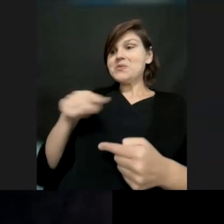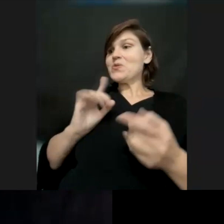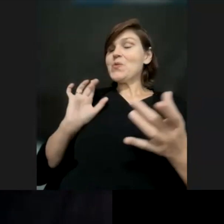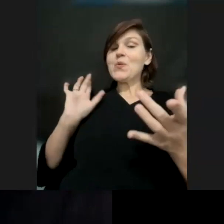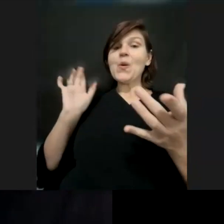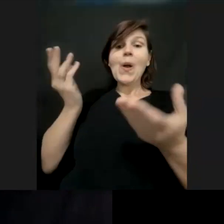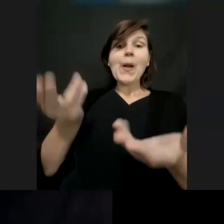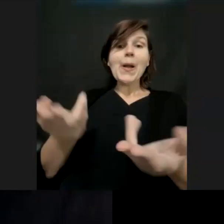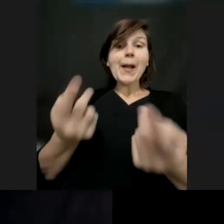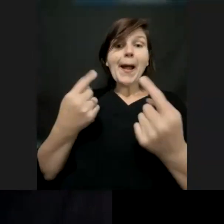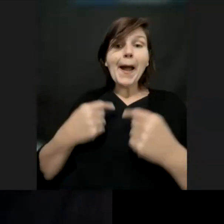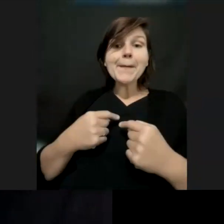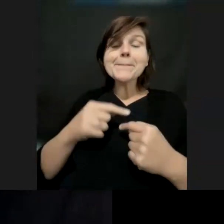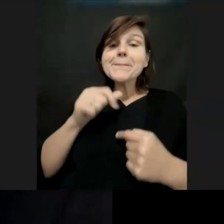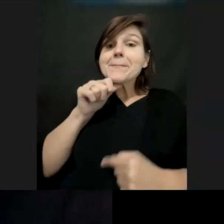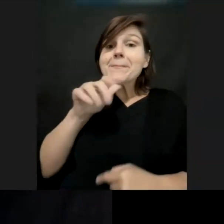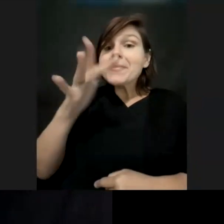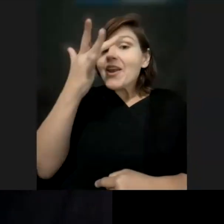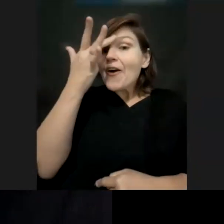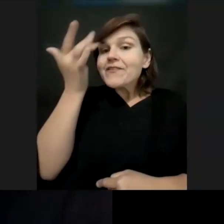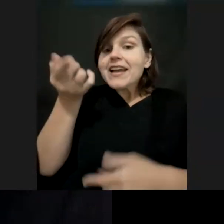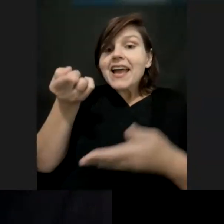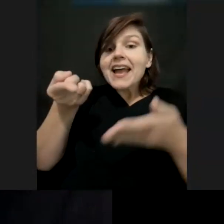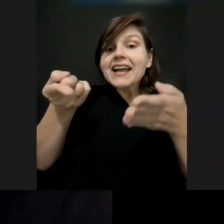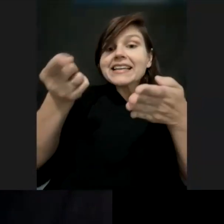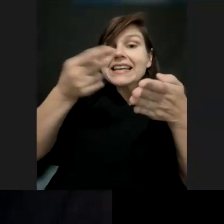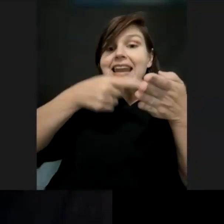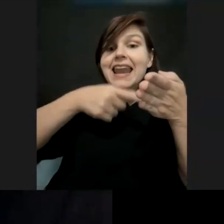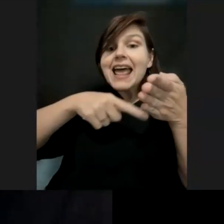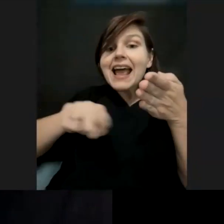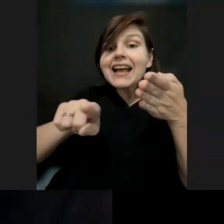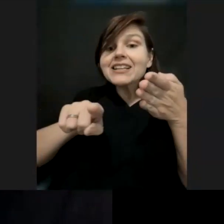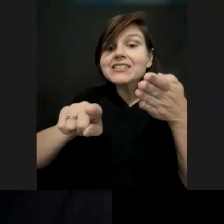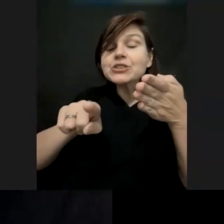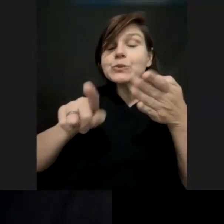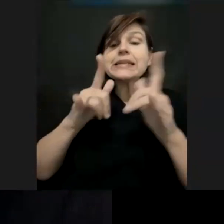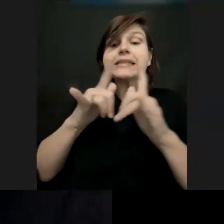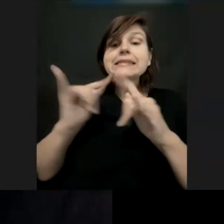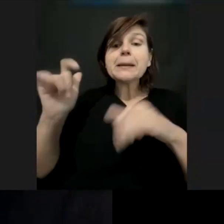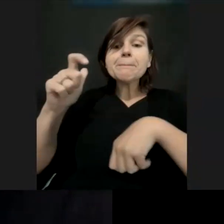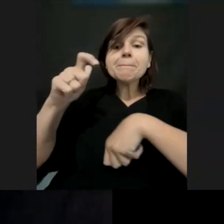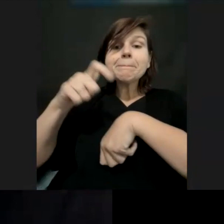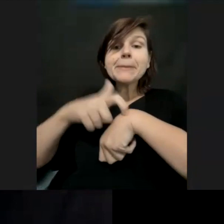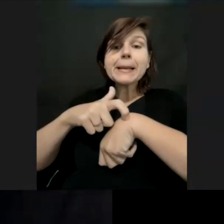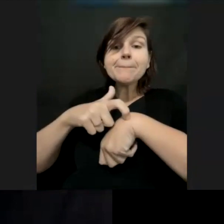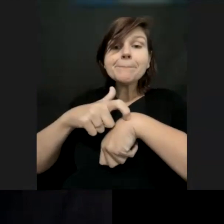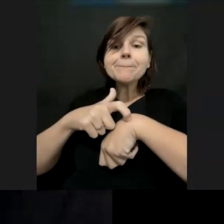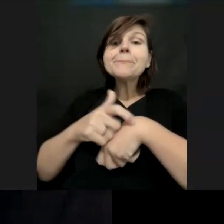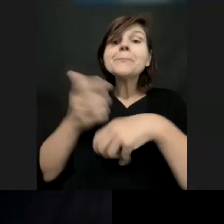Don't forget, come next Thursday, the same time, and we'll be here with you.